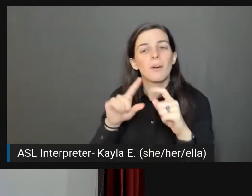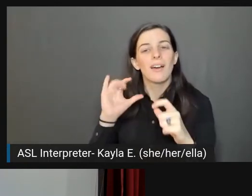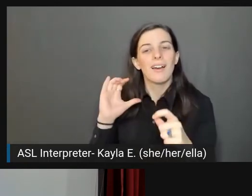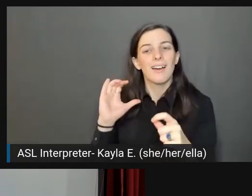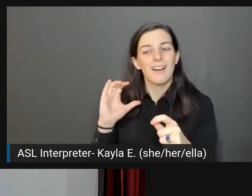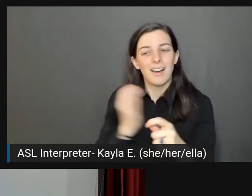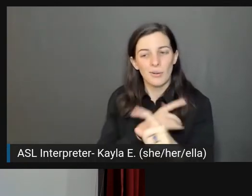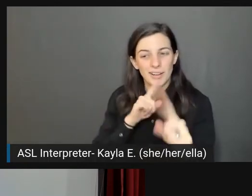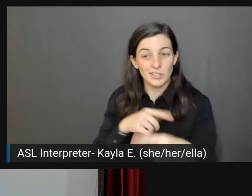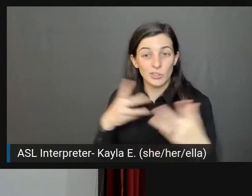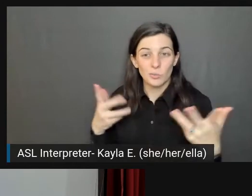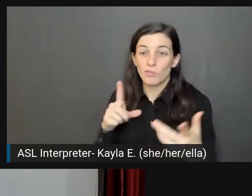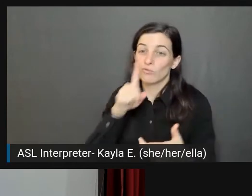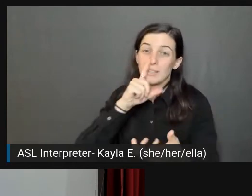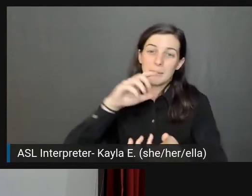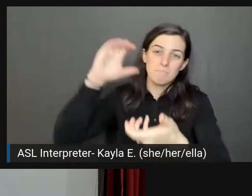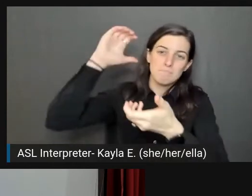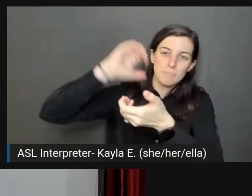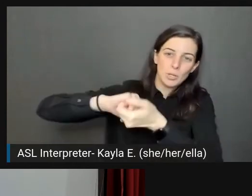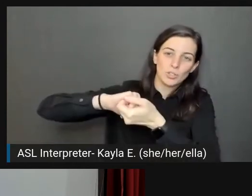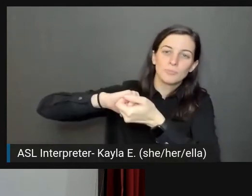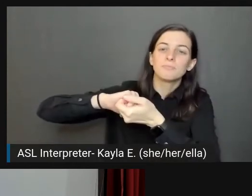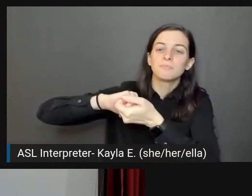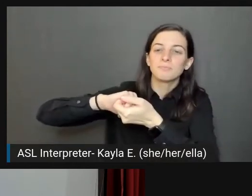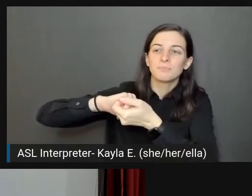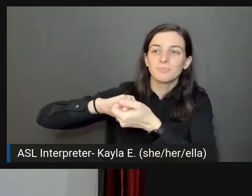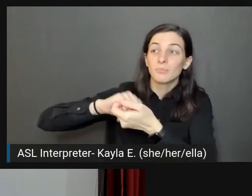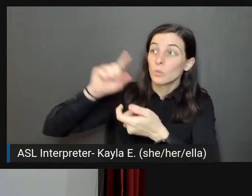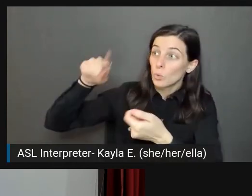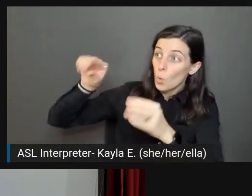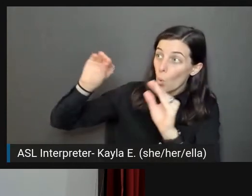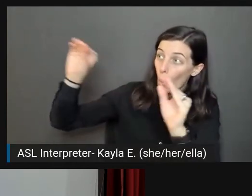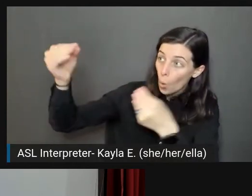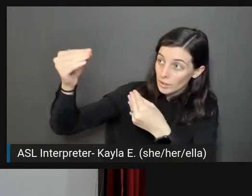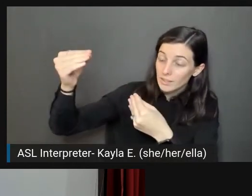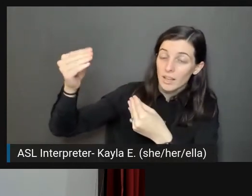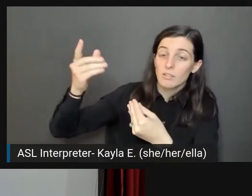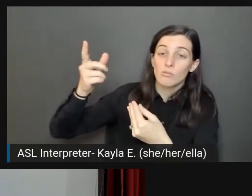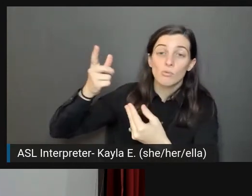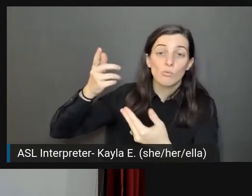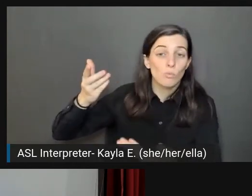We're now looking into partnerships with those same organizations that may offer, like, I don't know if you're familiar